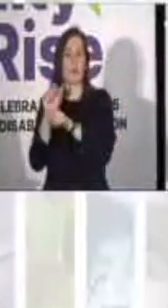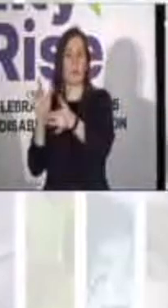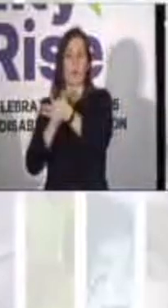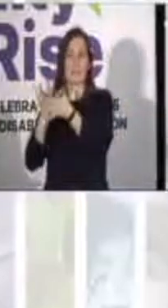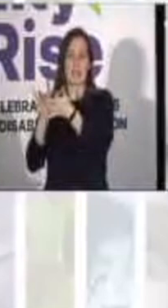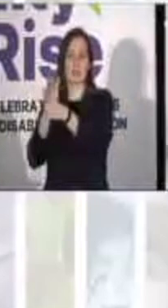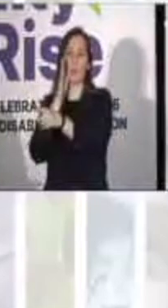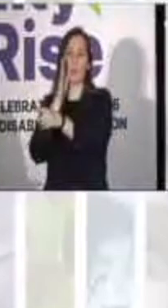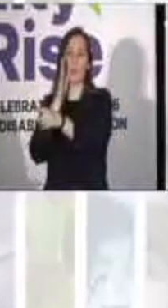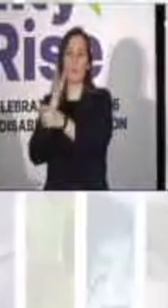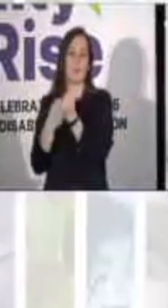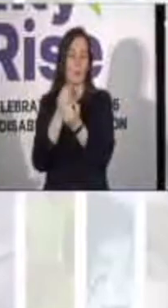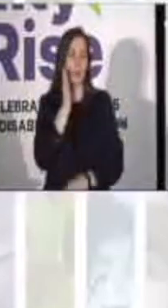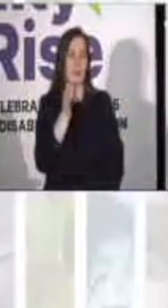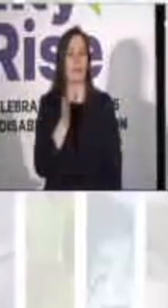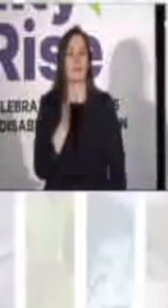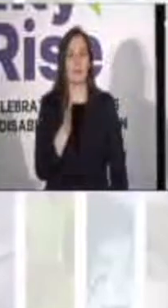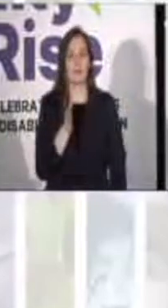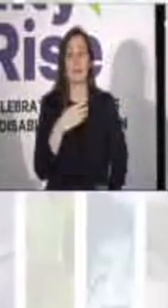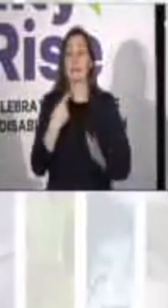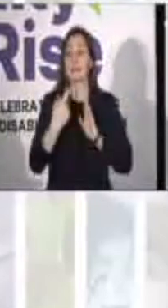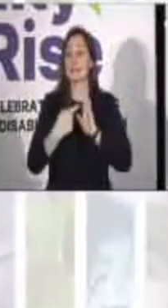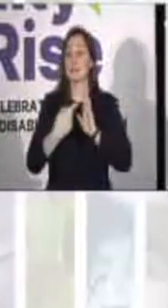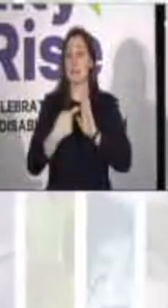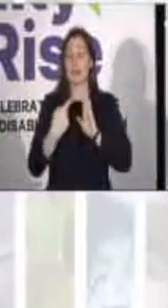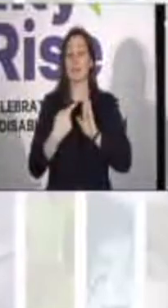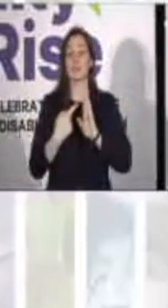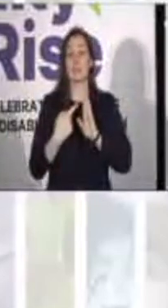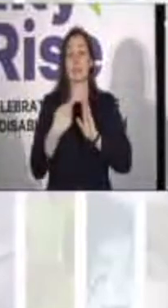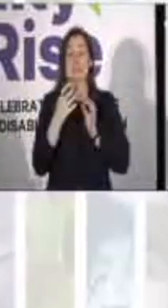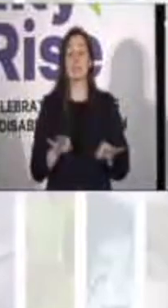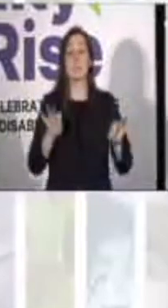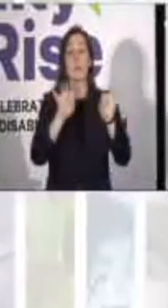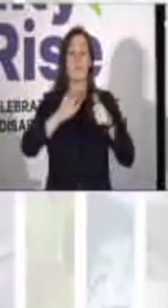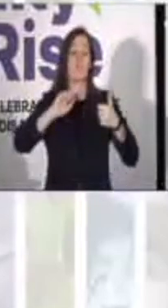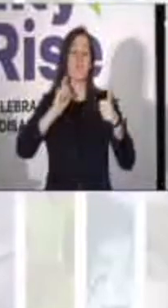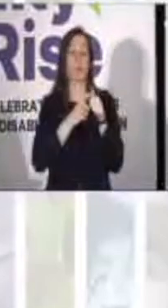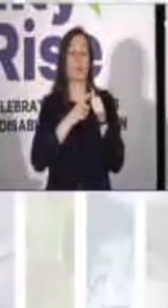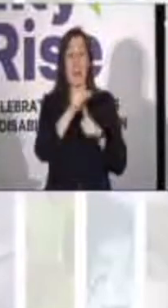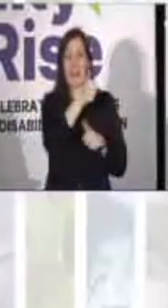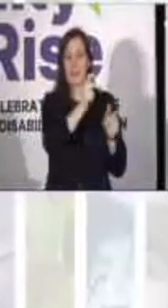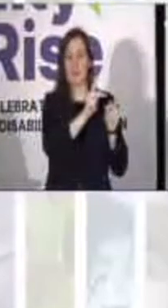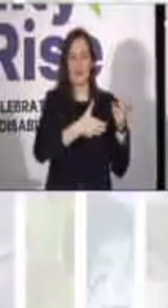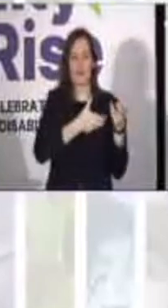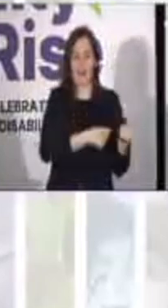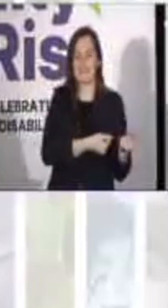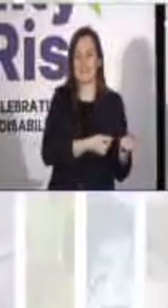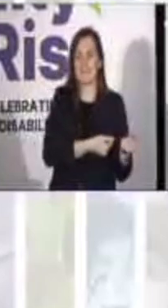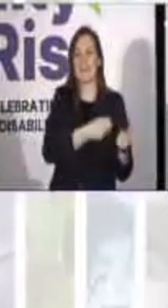SOMETIMES THE BEST OPPORTUNITIES COME FROM TRUSTING OTHERS TO HELP YOU MOVE FORWARD. WE ARE LIVING PROOF OF THIS AND I'M SO GRATEFUL